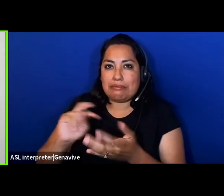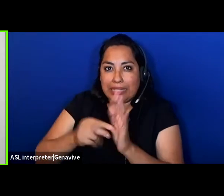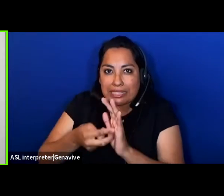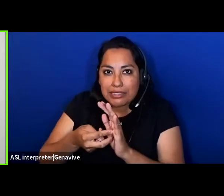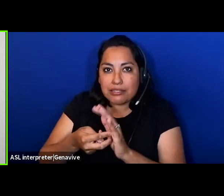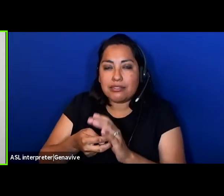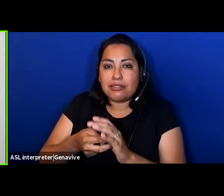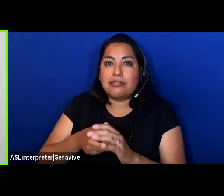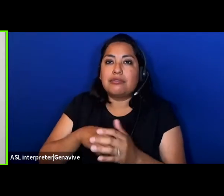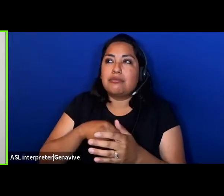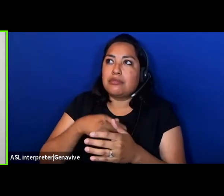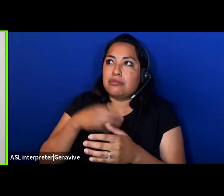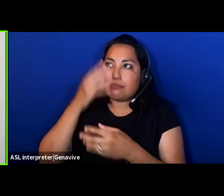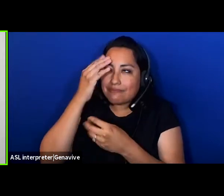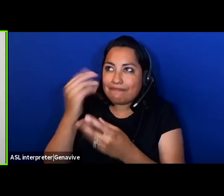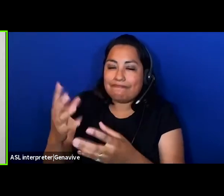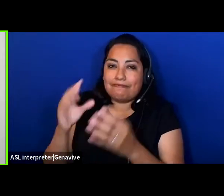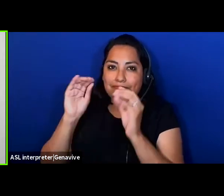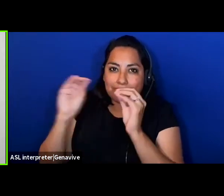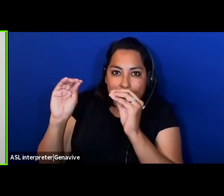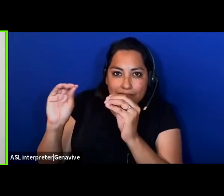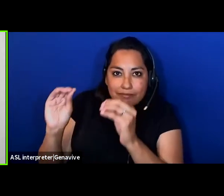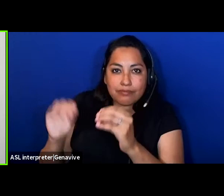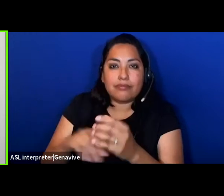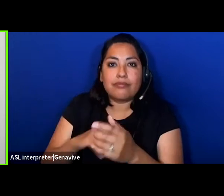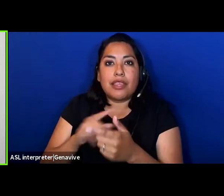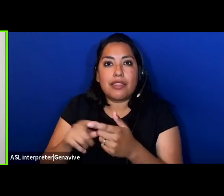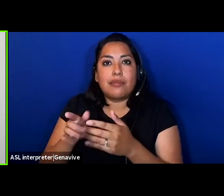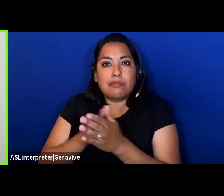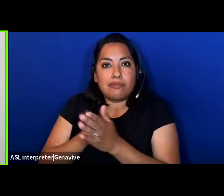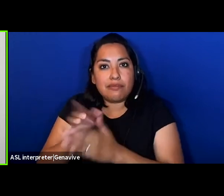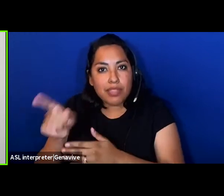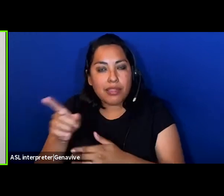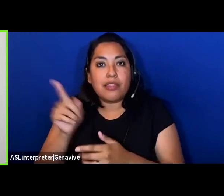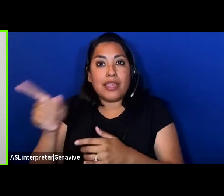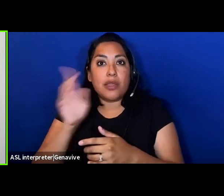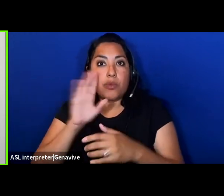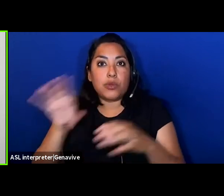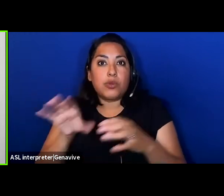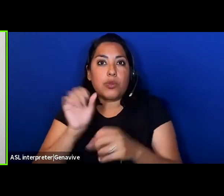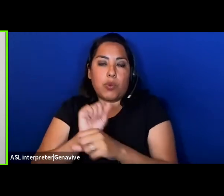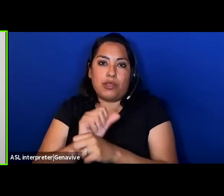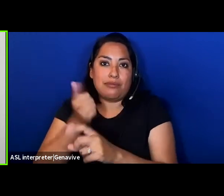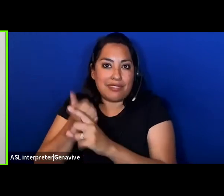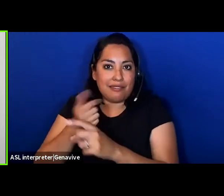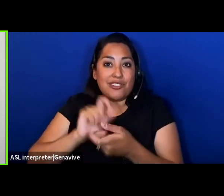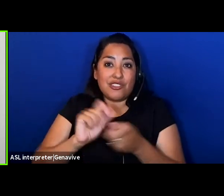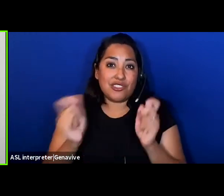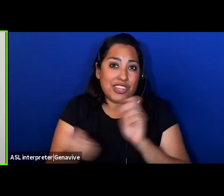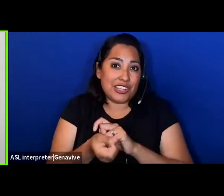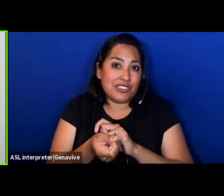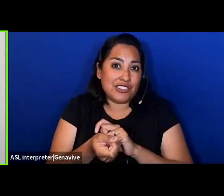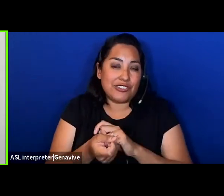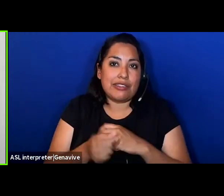motivations for changing it and doing the work to change it. They needed the space to practice it